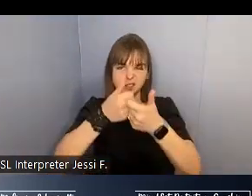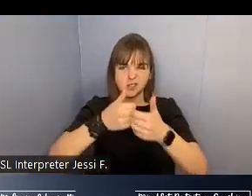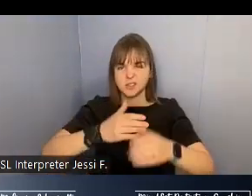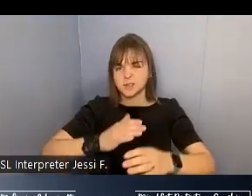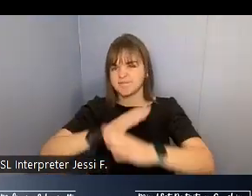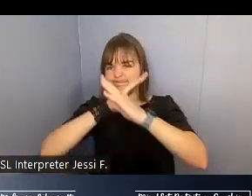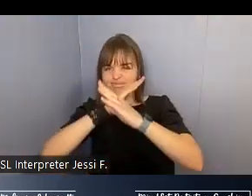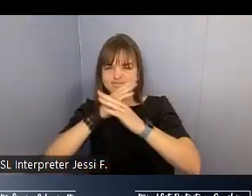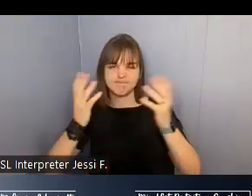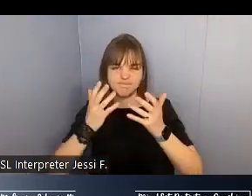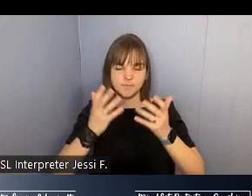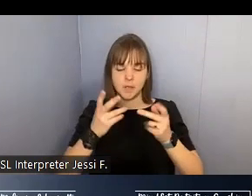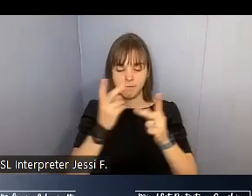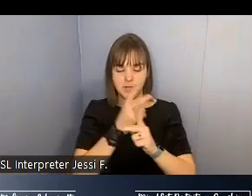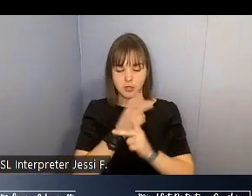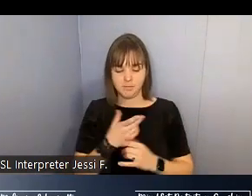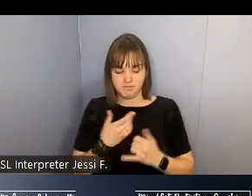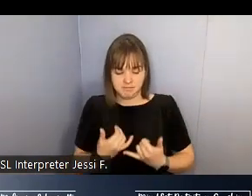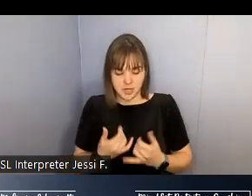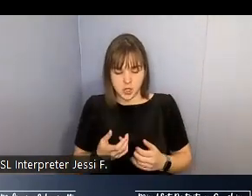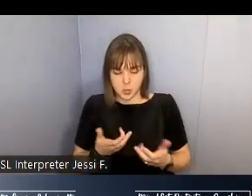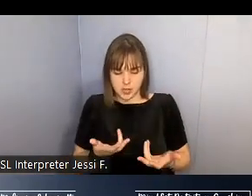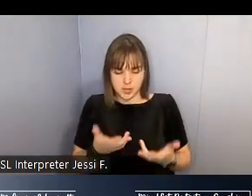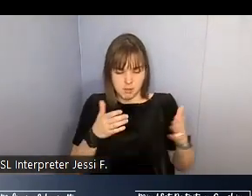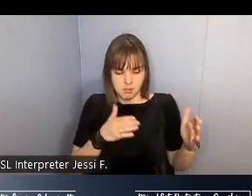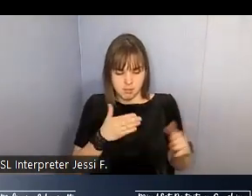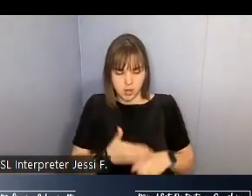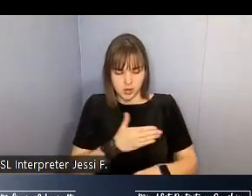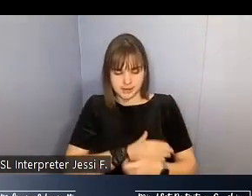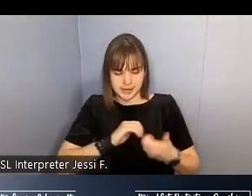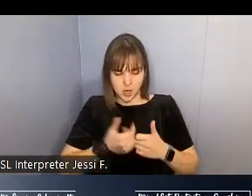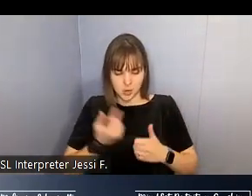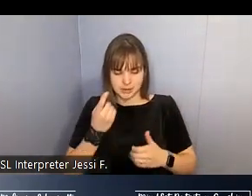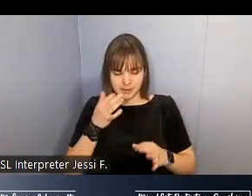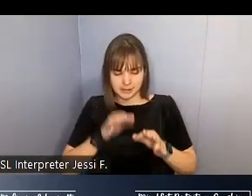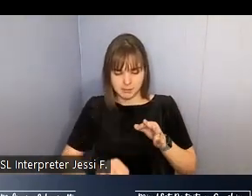Make small progress in one area, nail it, and then move on to the next.